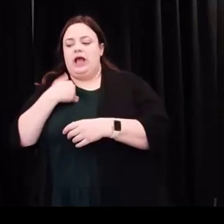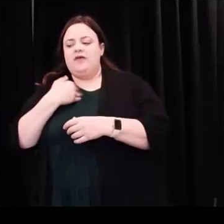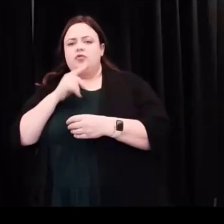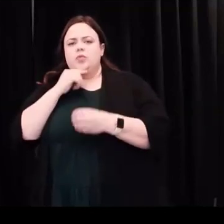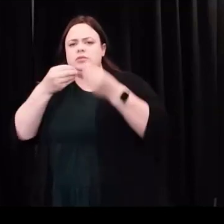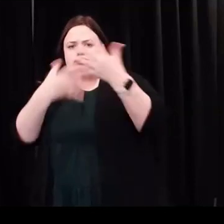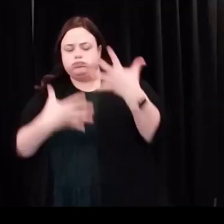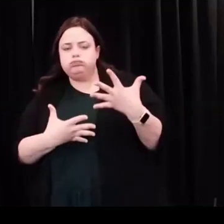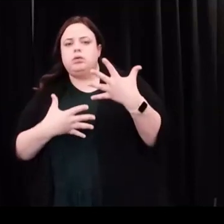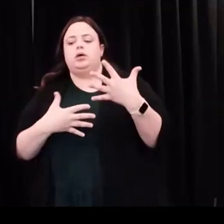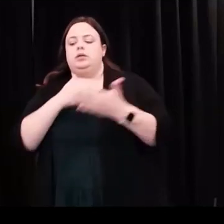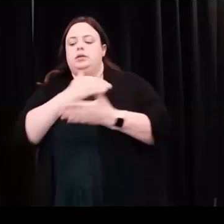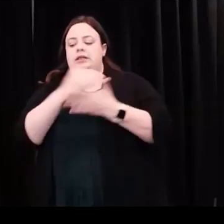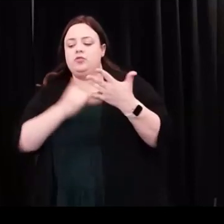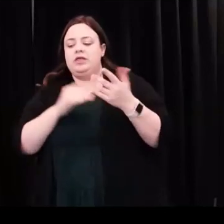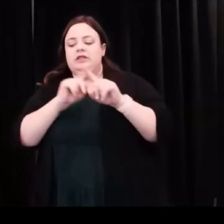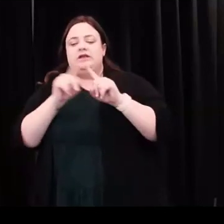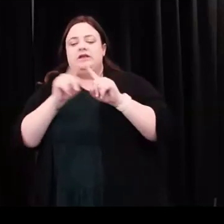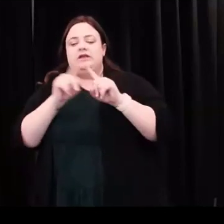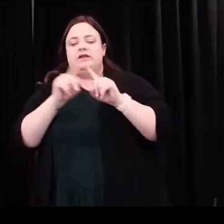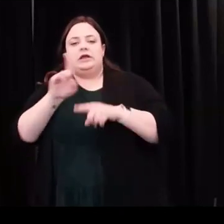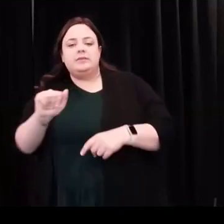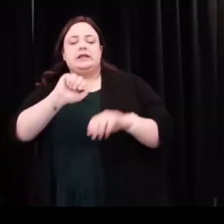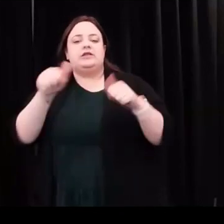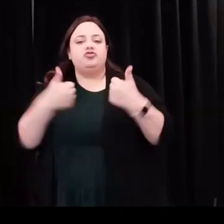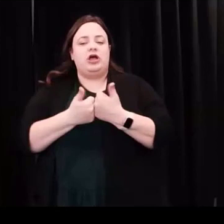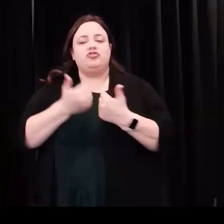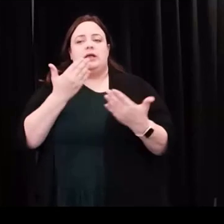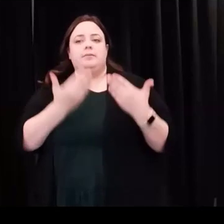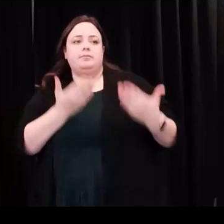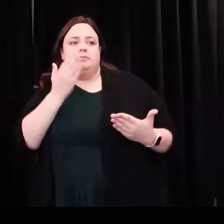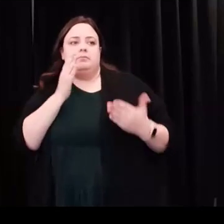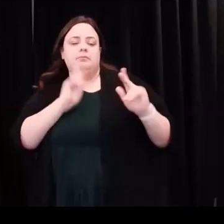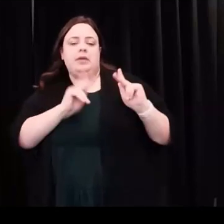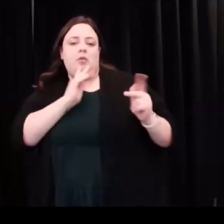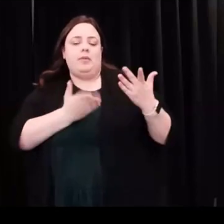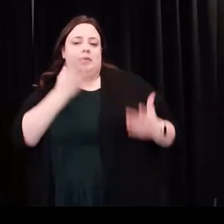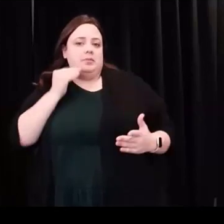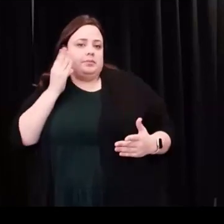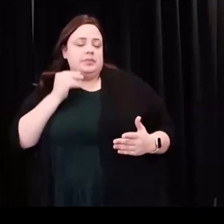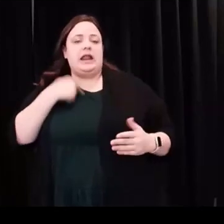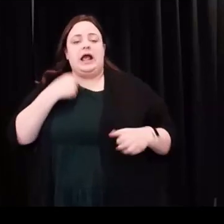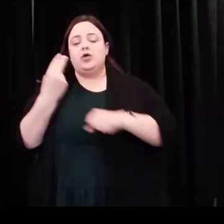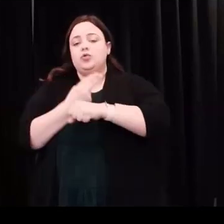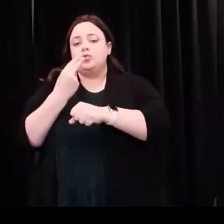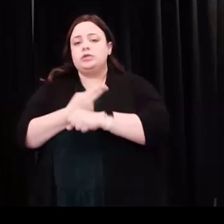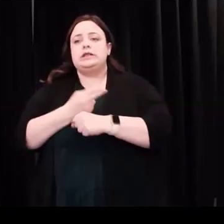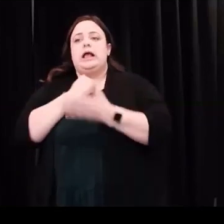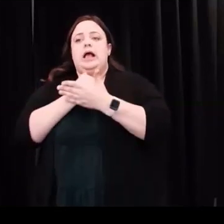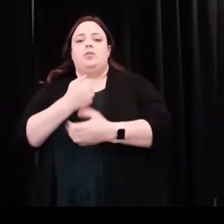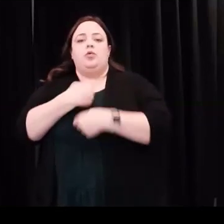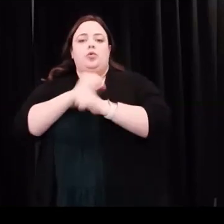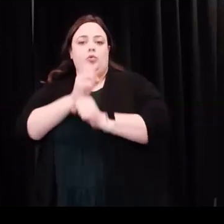disabilities and challenges that individuals may have. And I use that to help create these